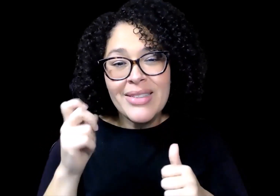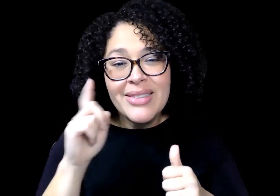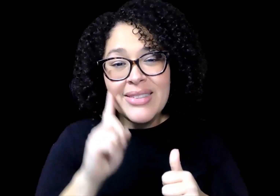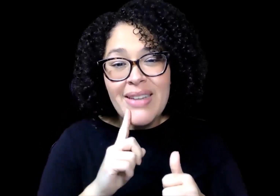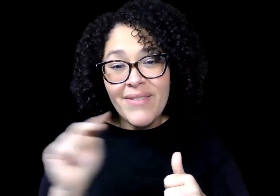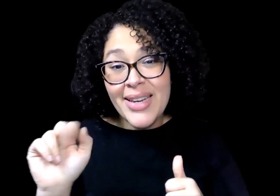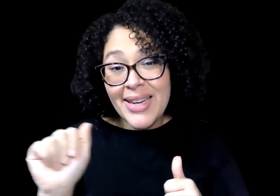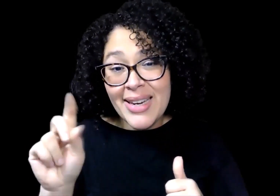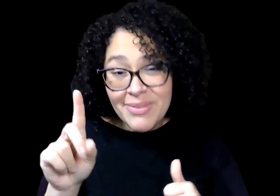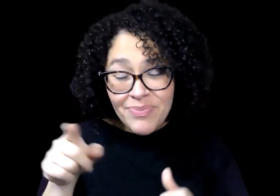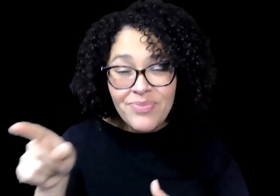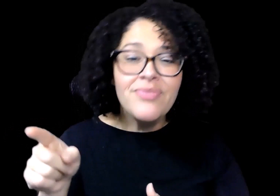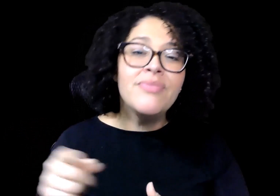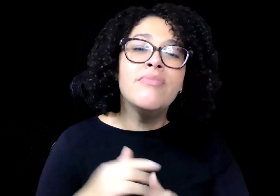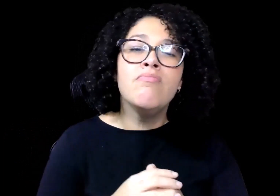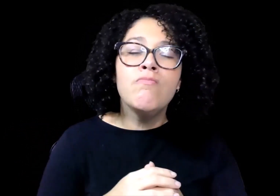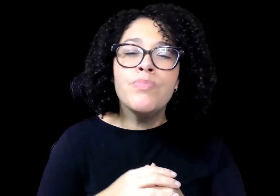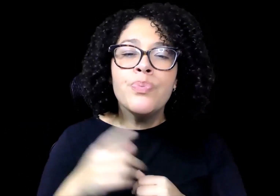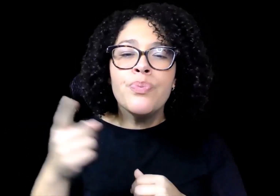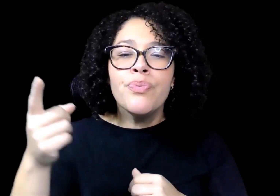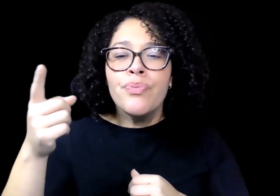now the National Association for the Deaf